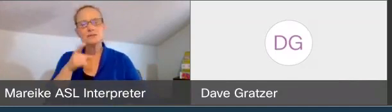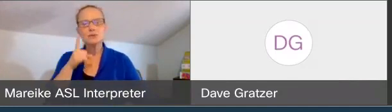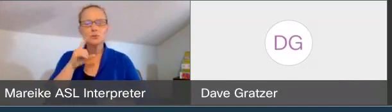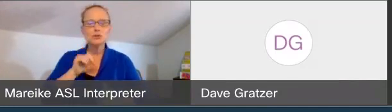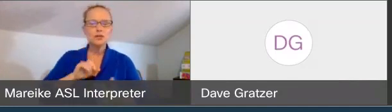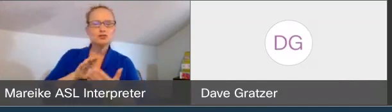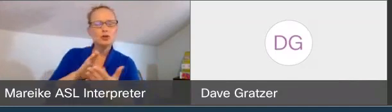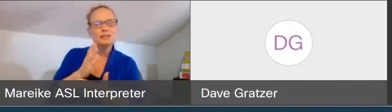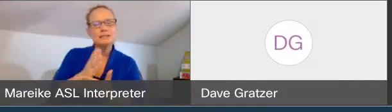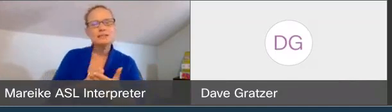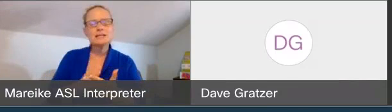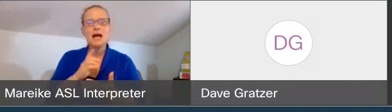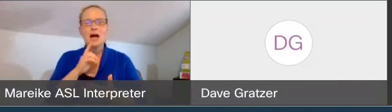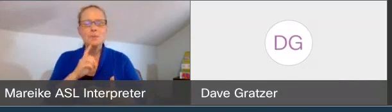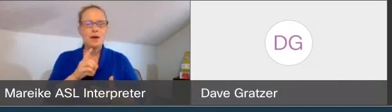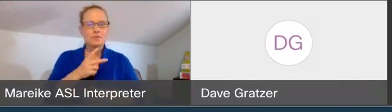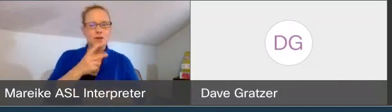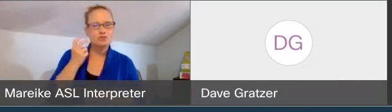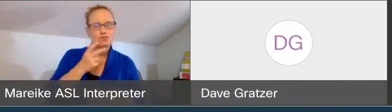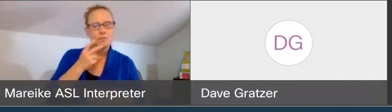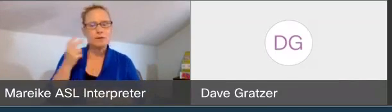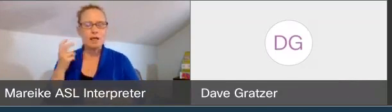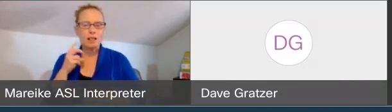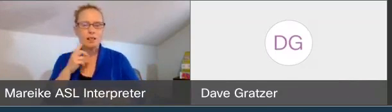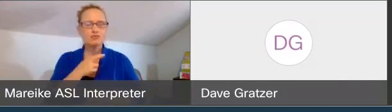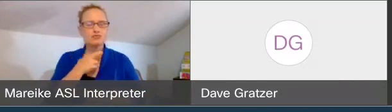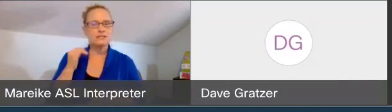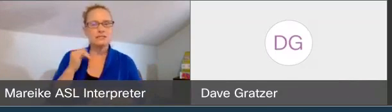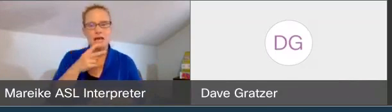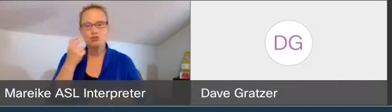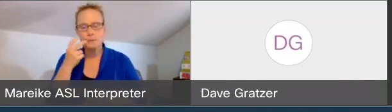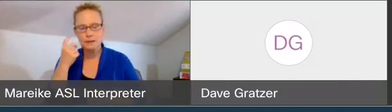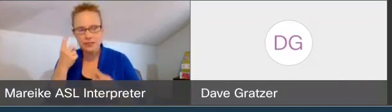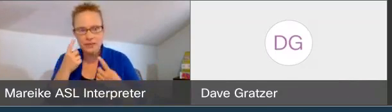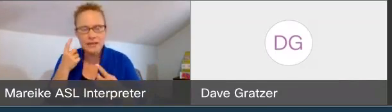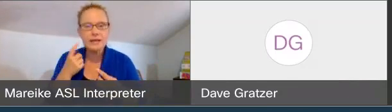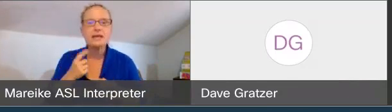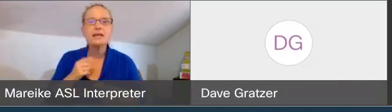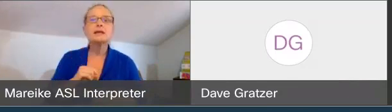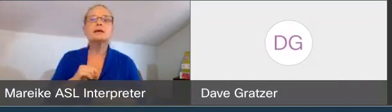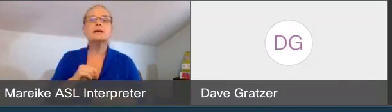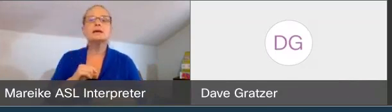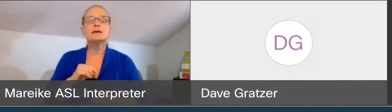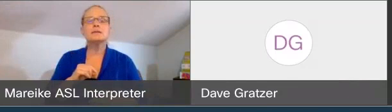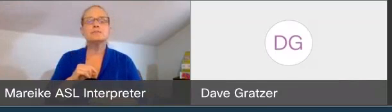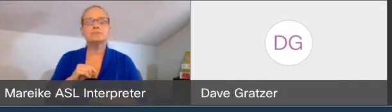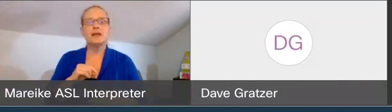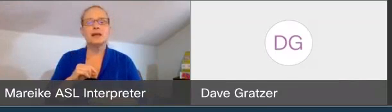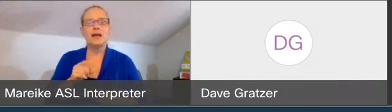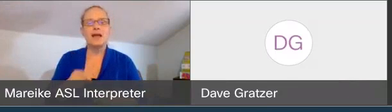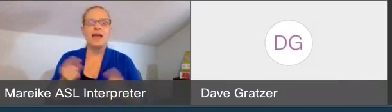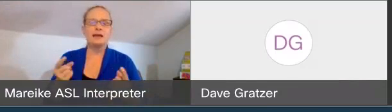some of the criminogenic risks, like criminal thinking and I social cognition, I know that there